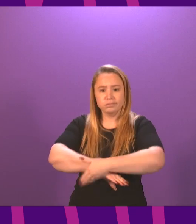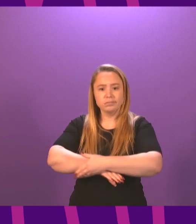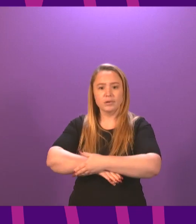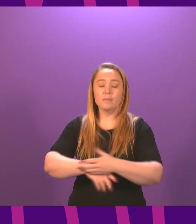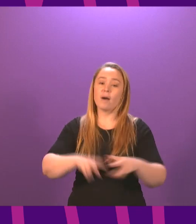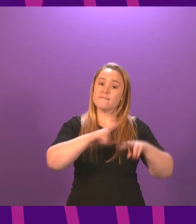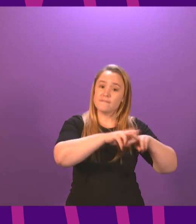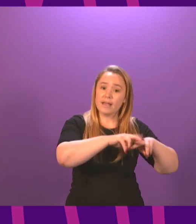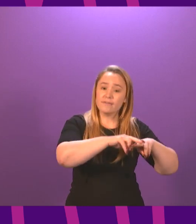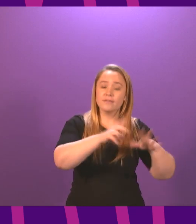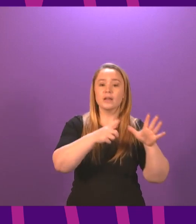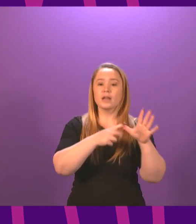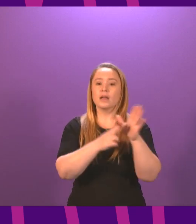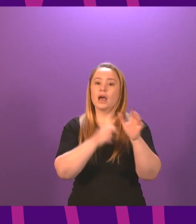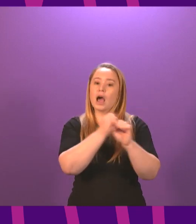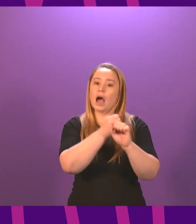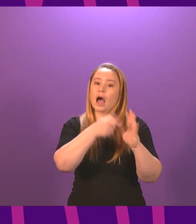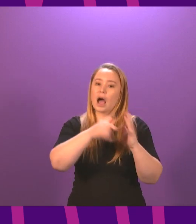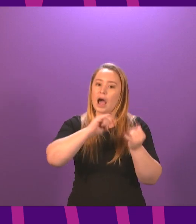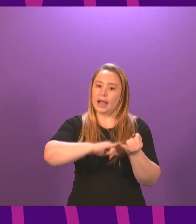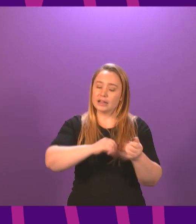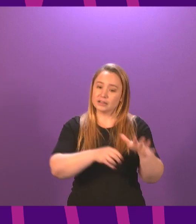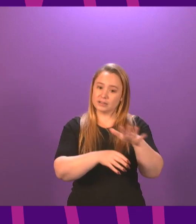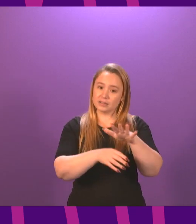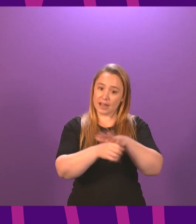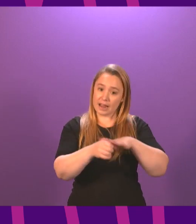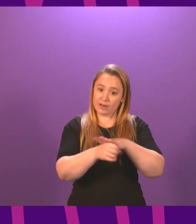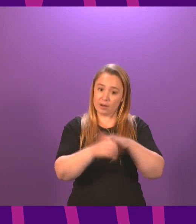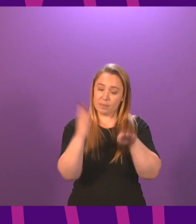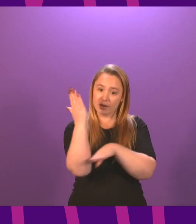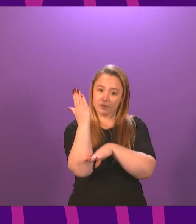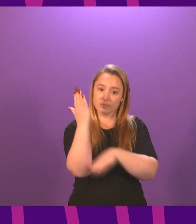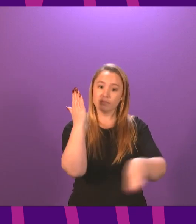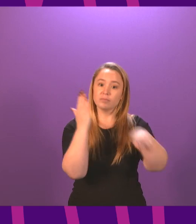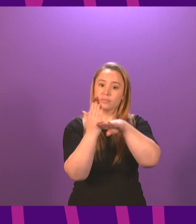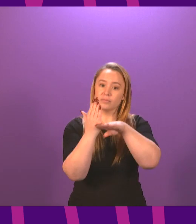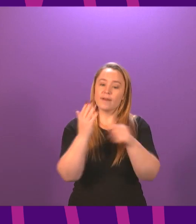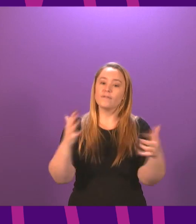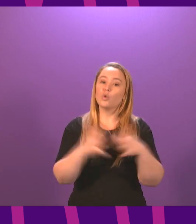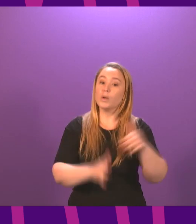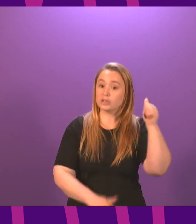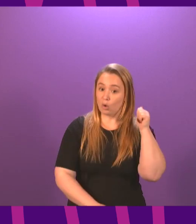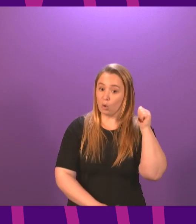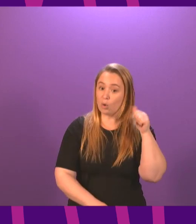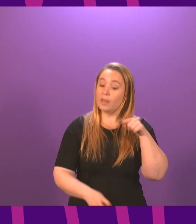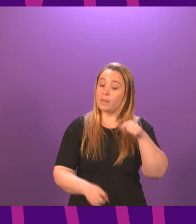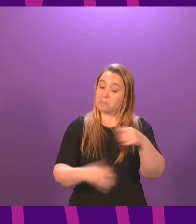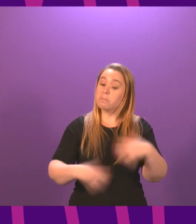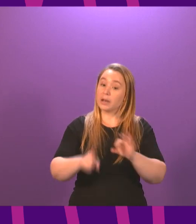In Fife and Angus, which are areas that were moved up a level some weeks ago, the situation